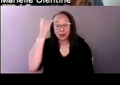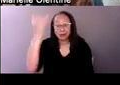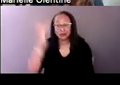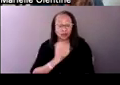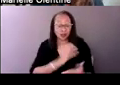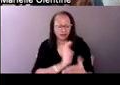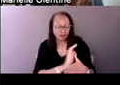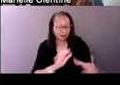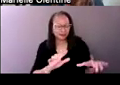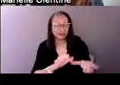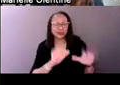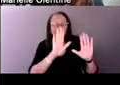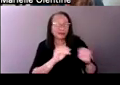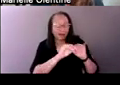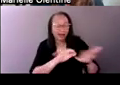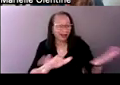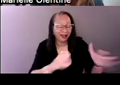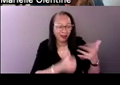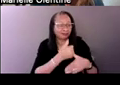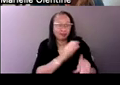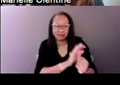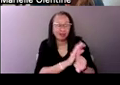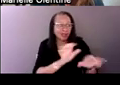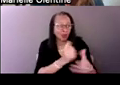doesn't happen.